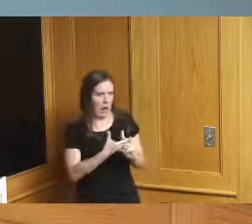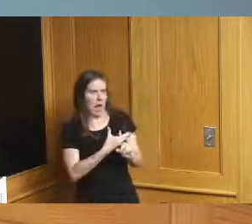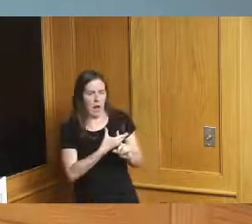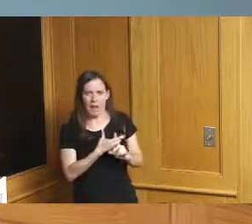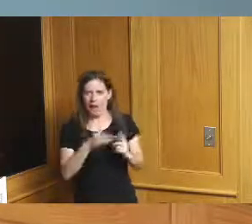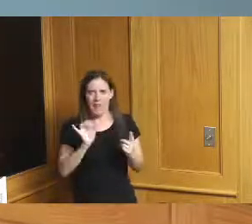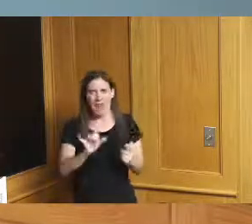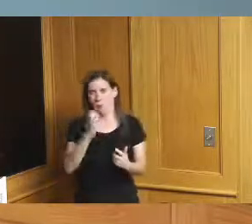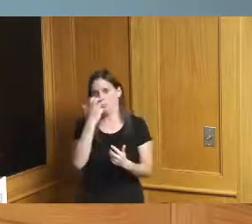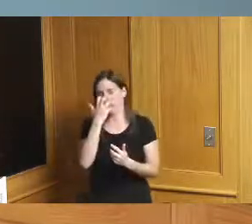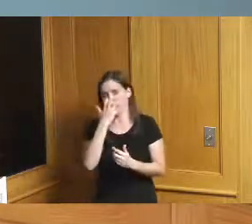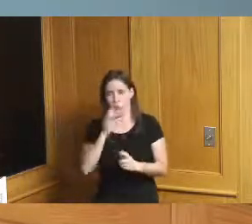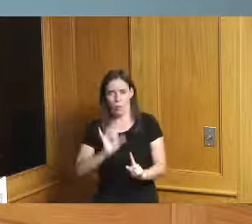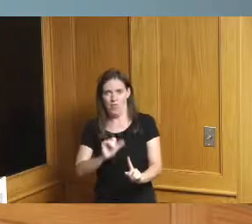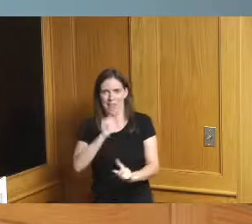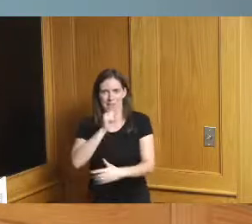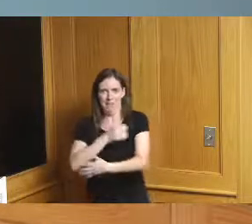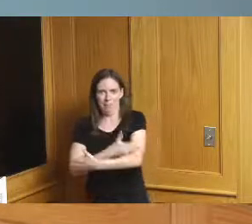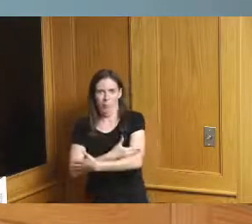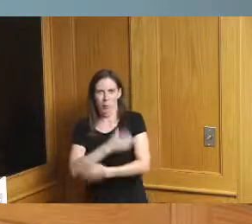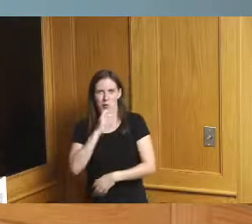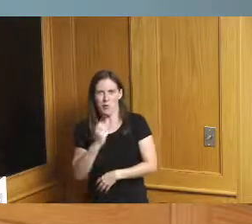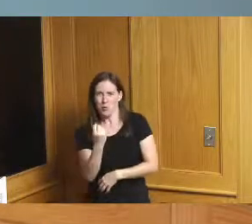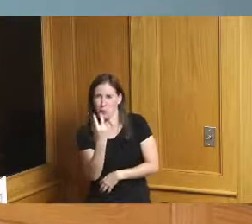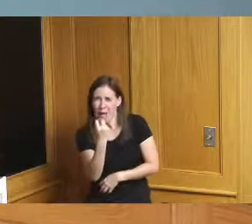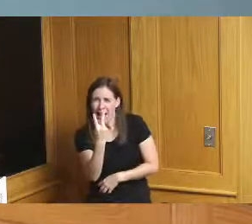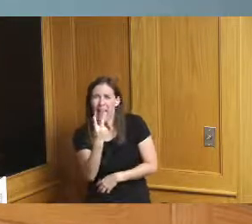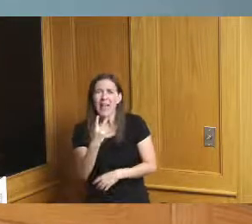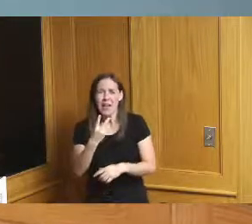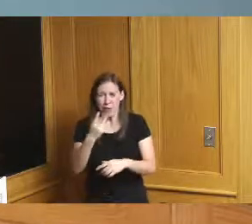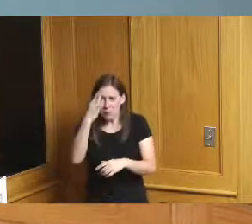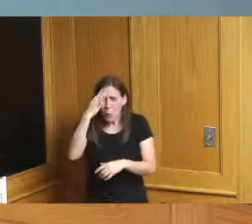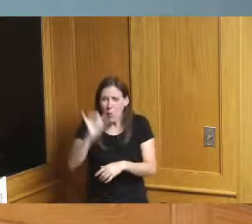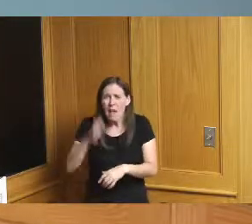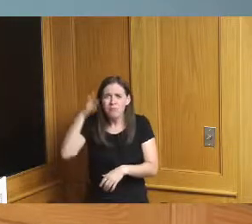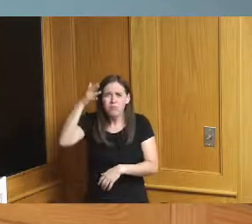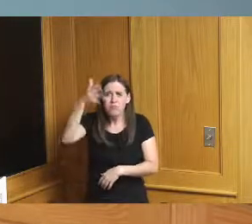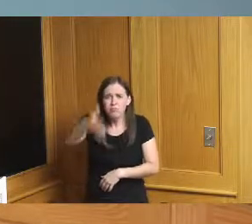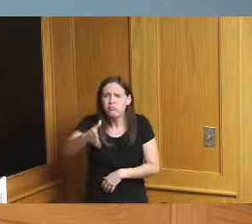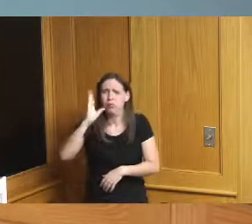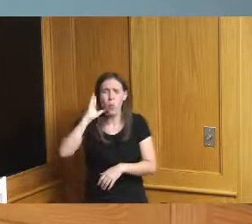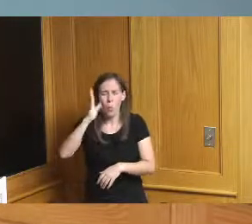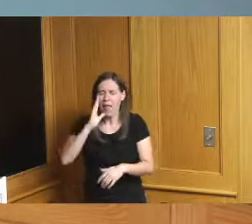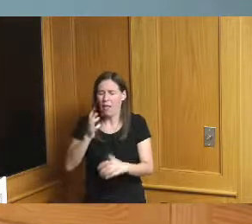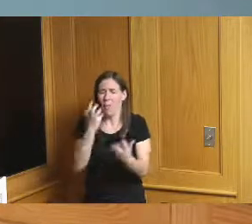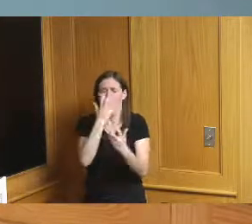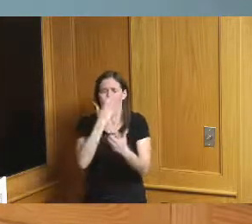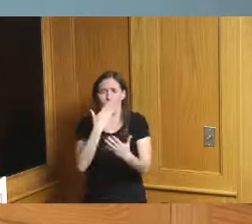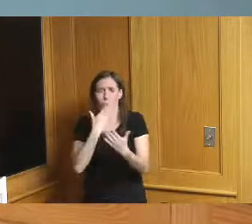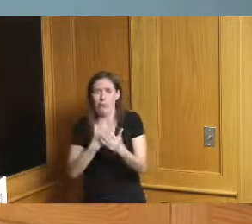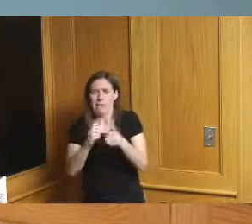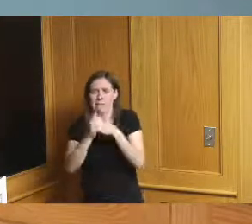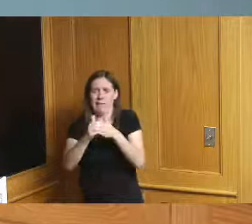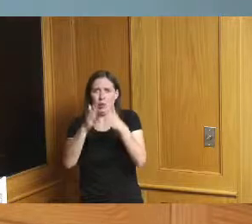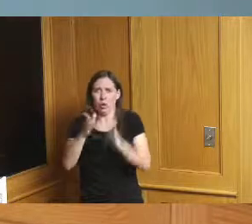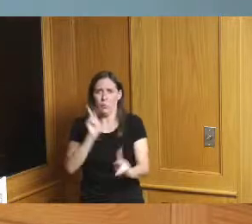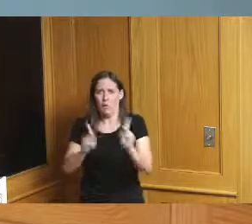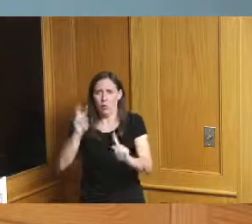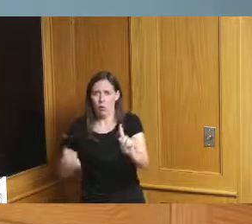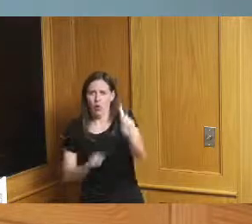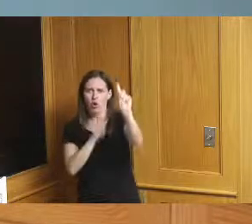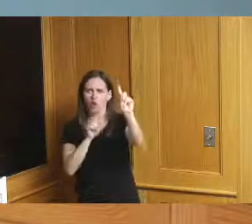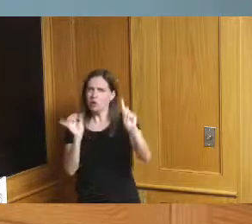i mean this young lady was very determined and confident and said mom i want to do this i want us